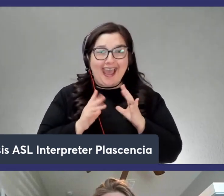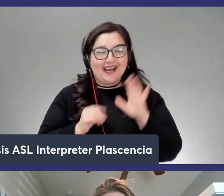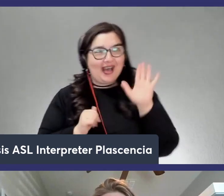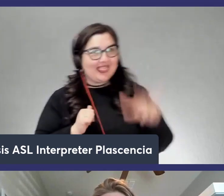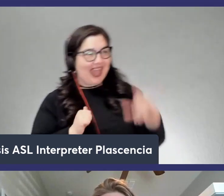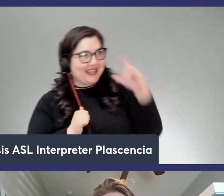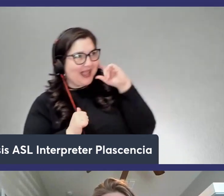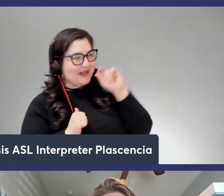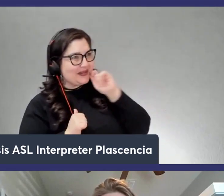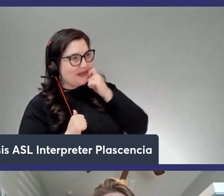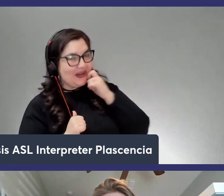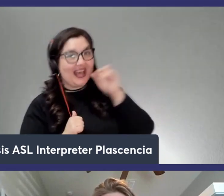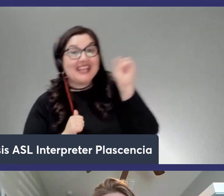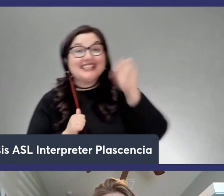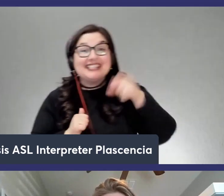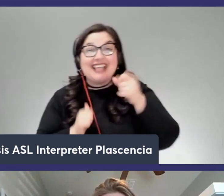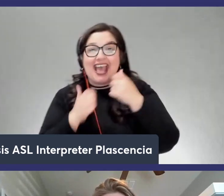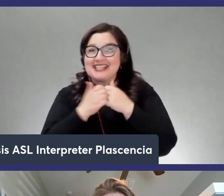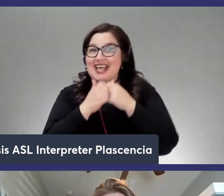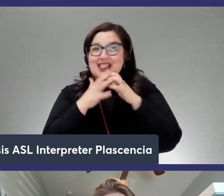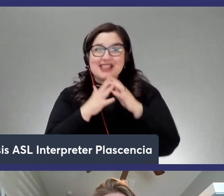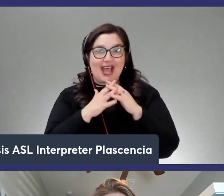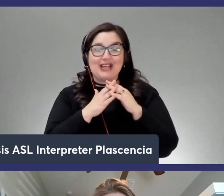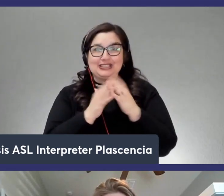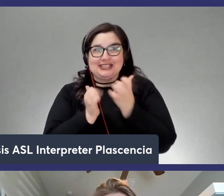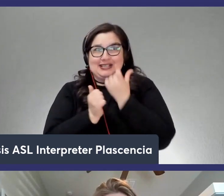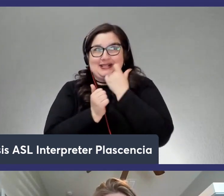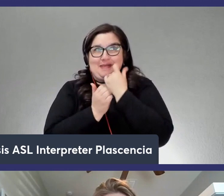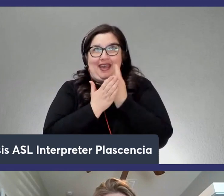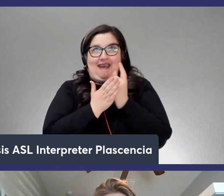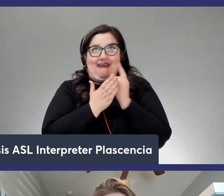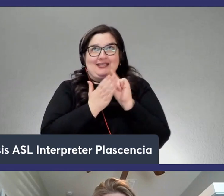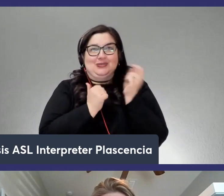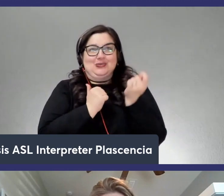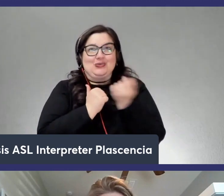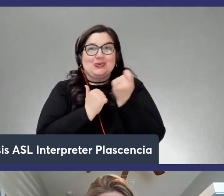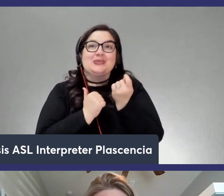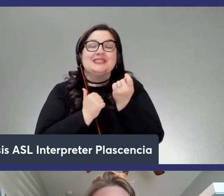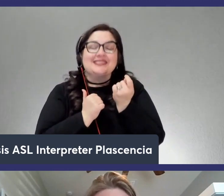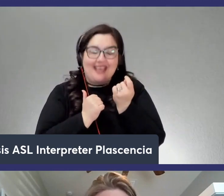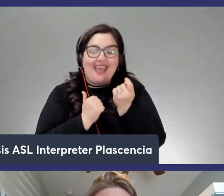Yeah, they launched just this past Tuesday, February 15th, 2022.